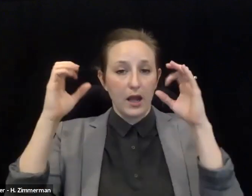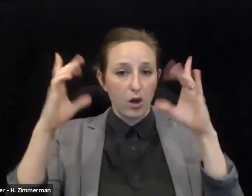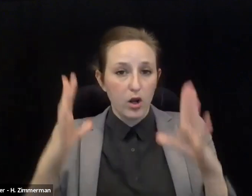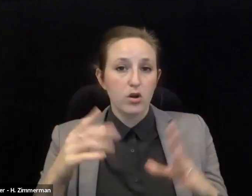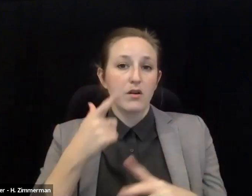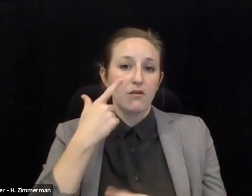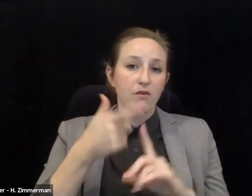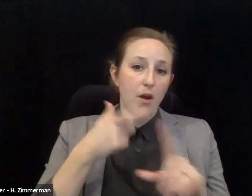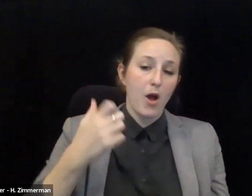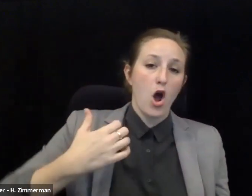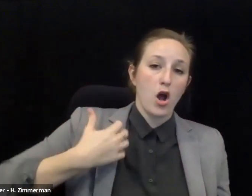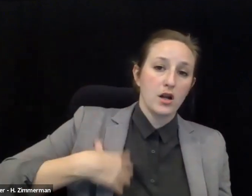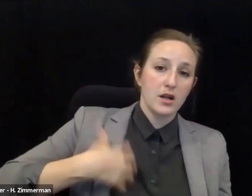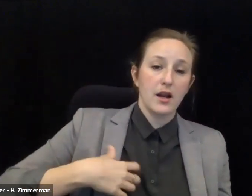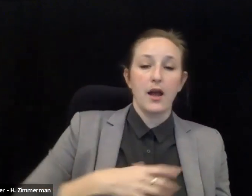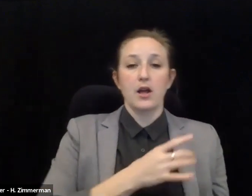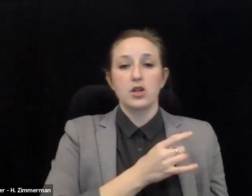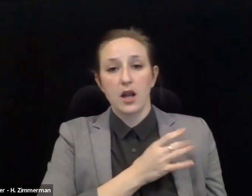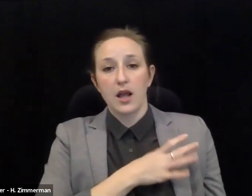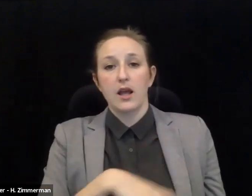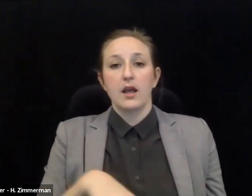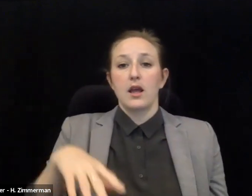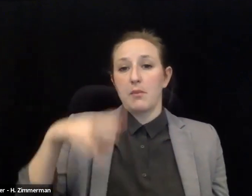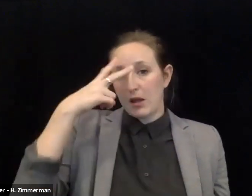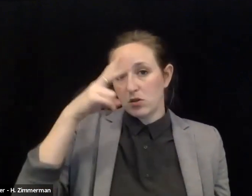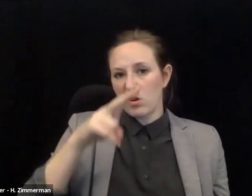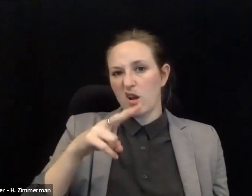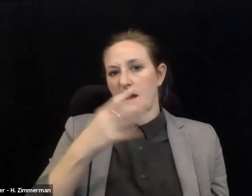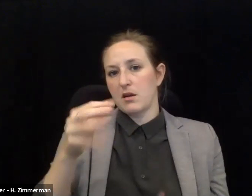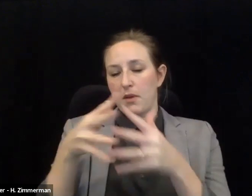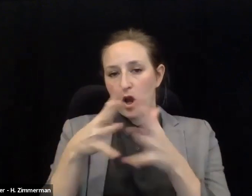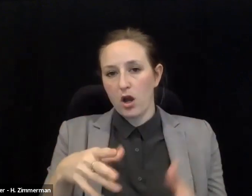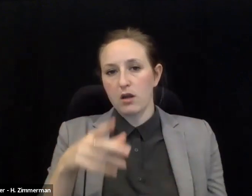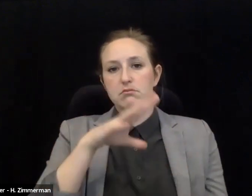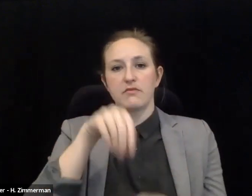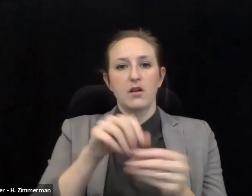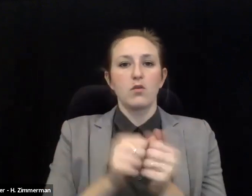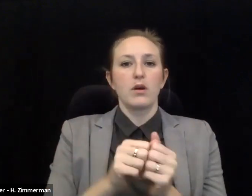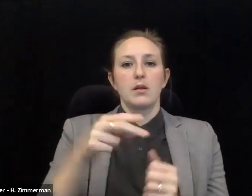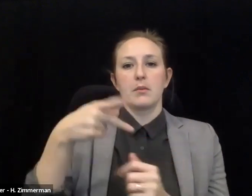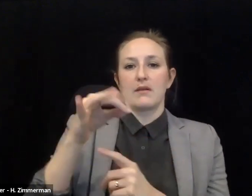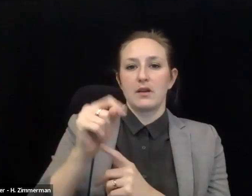Canada, Chile, Iraq, Mexico and the United States participated and pivoted US Department of State. ECA